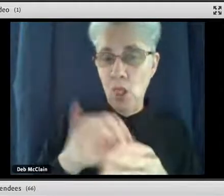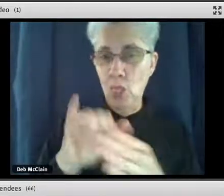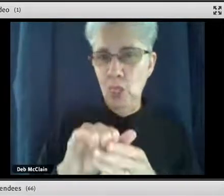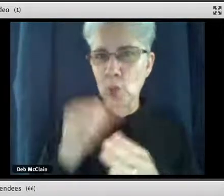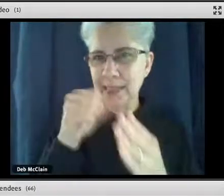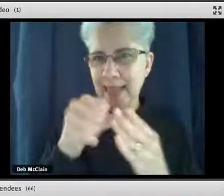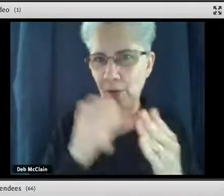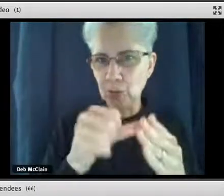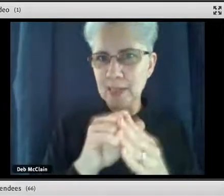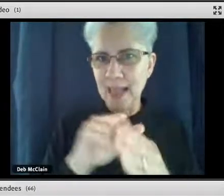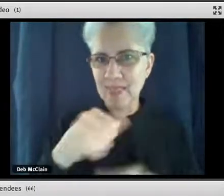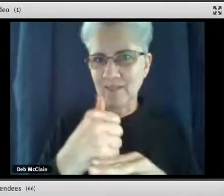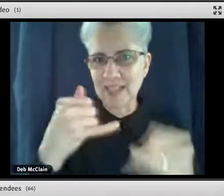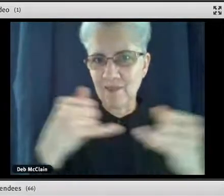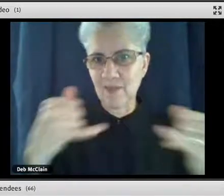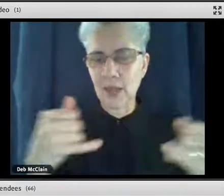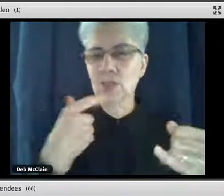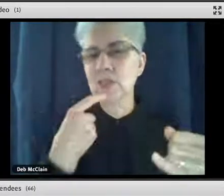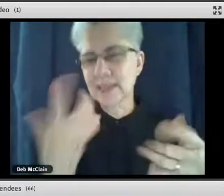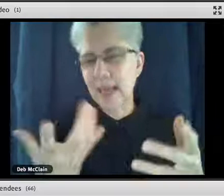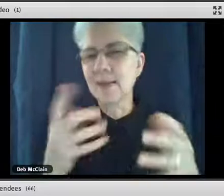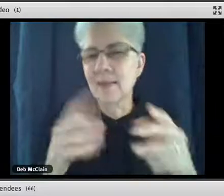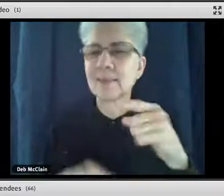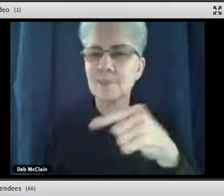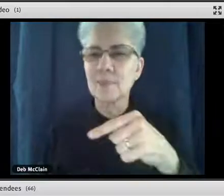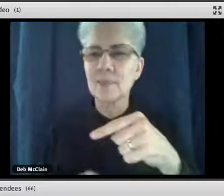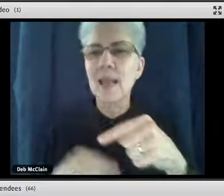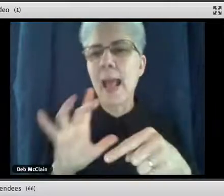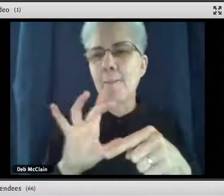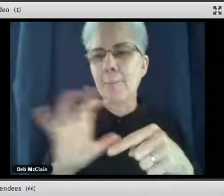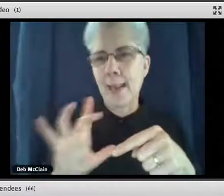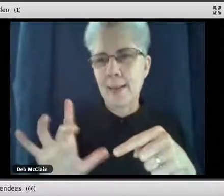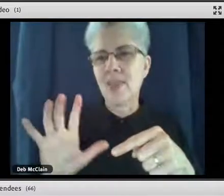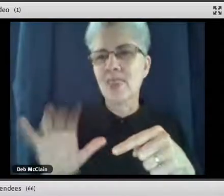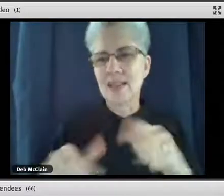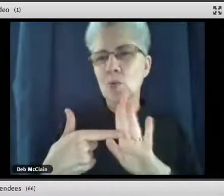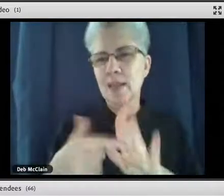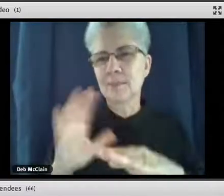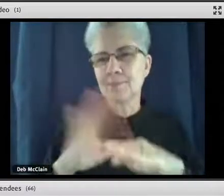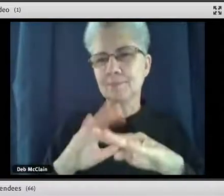to actually put those characters into the fixed field. It's just saying leave it blank.